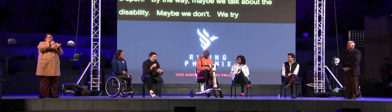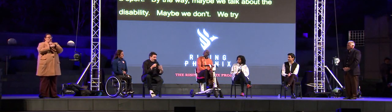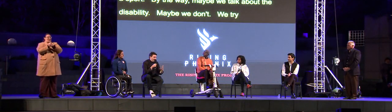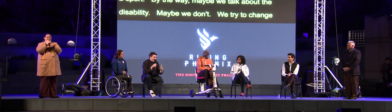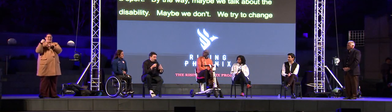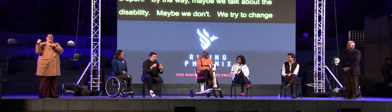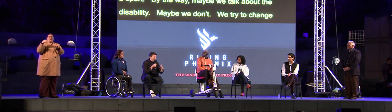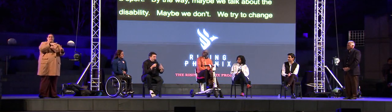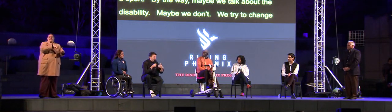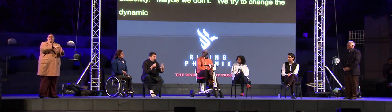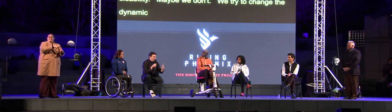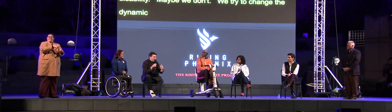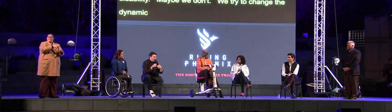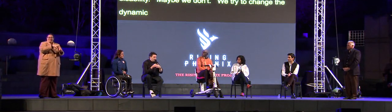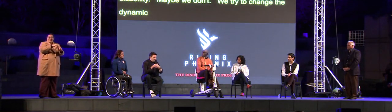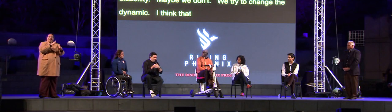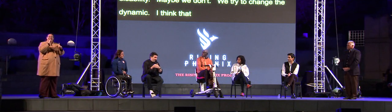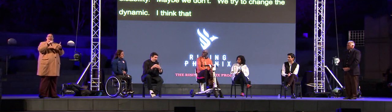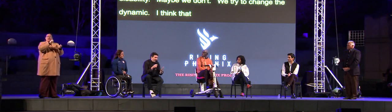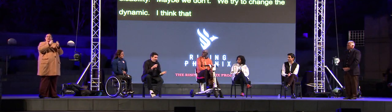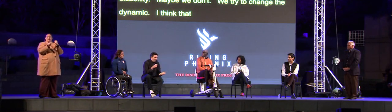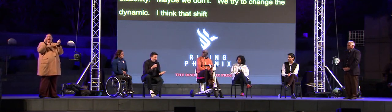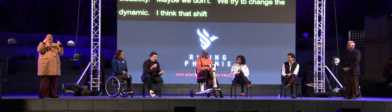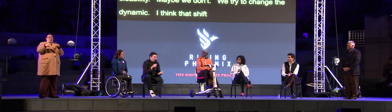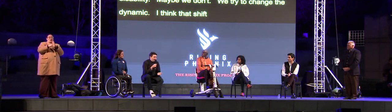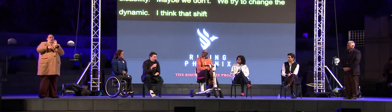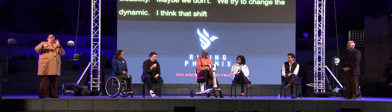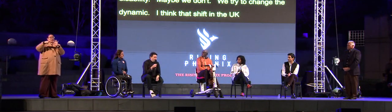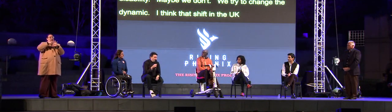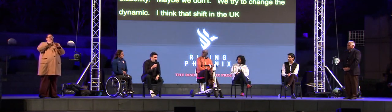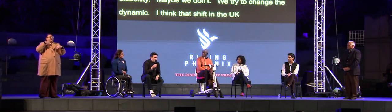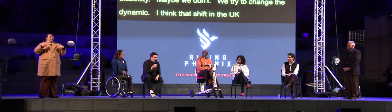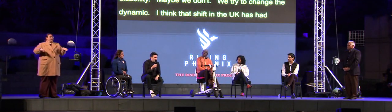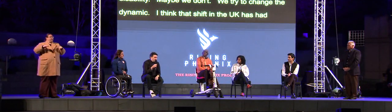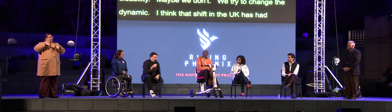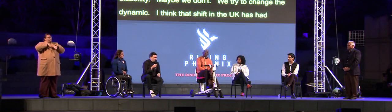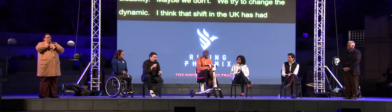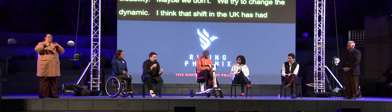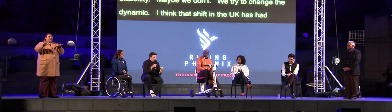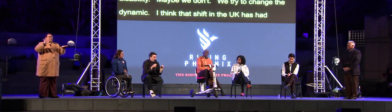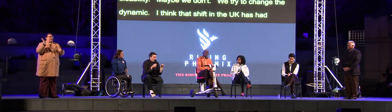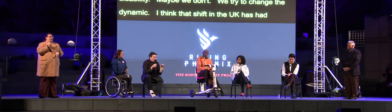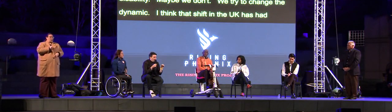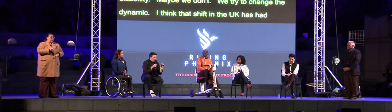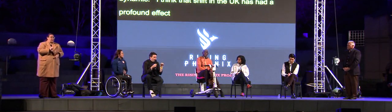I think that shift in the UK has had a profound effect on our attitudes,